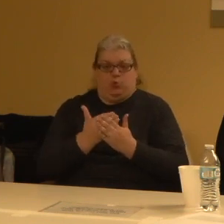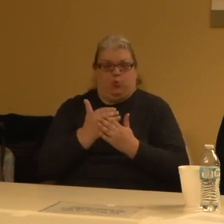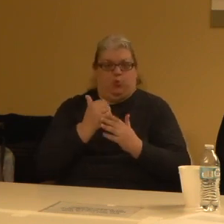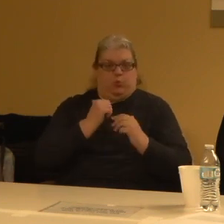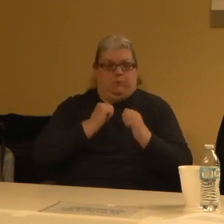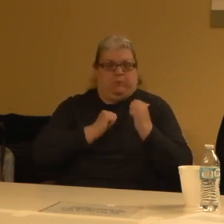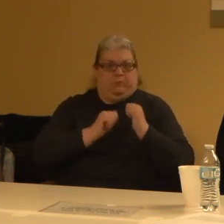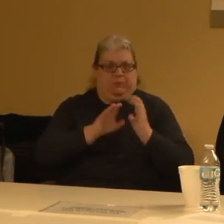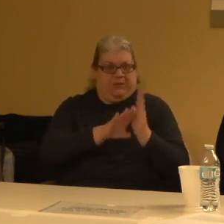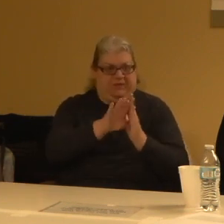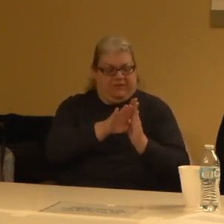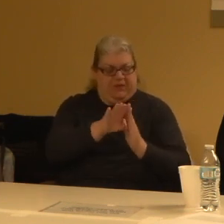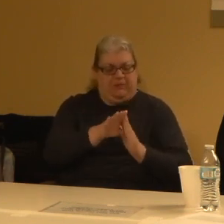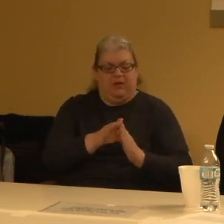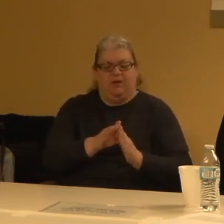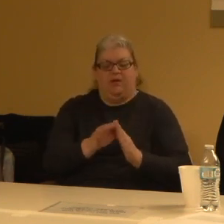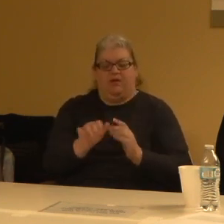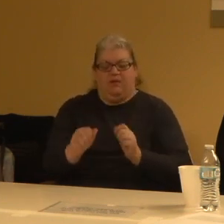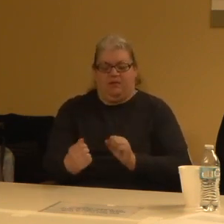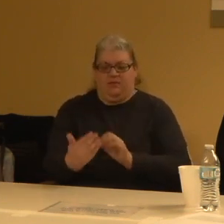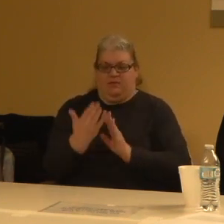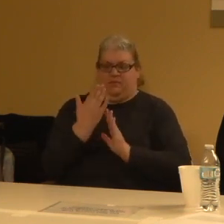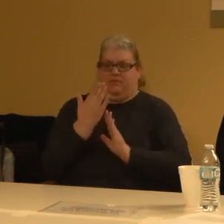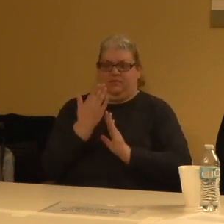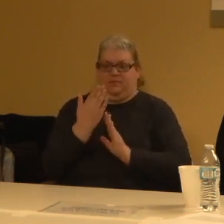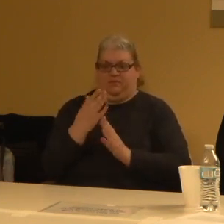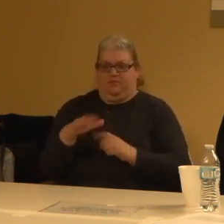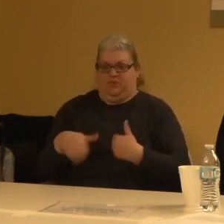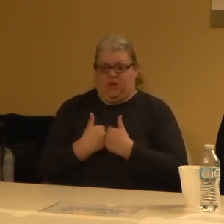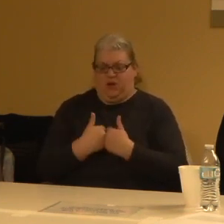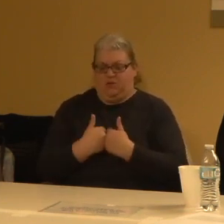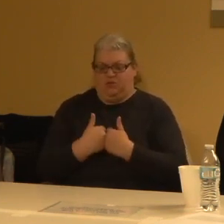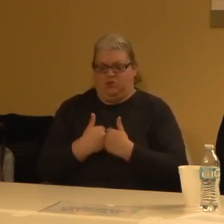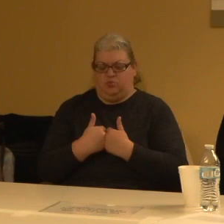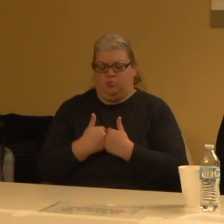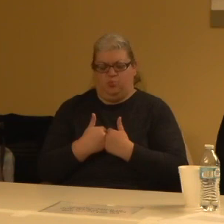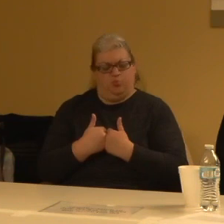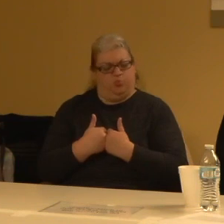I got faced with like challenges, and ways of doing and